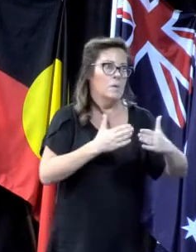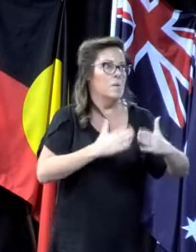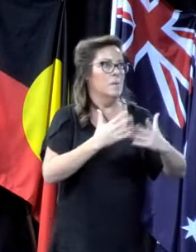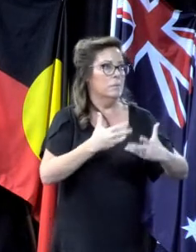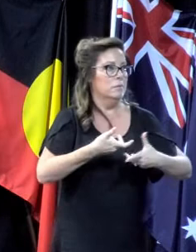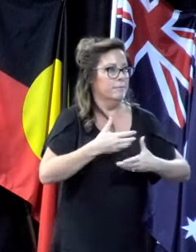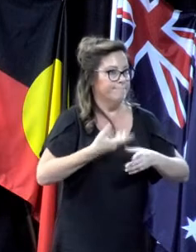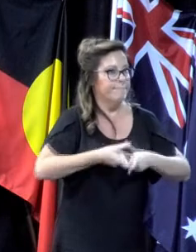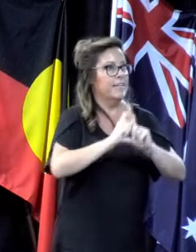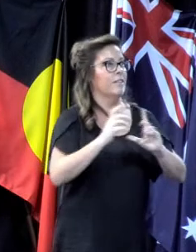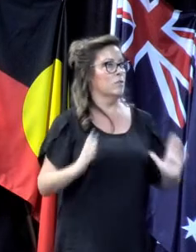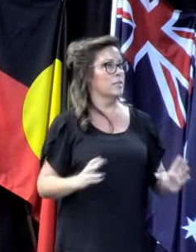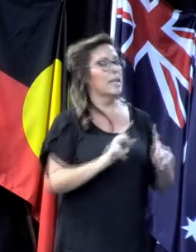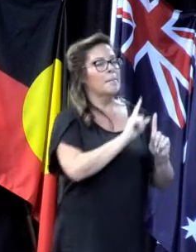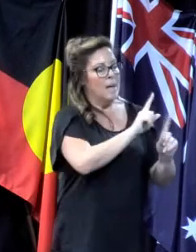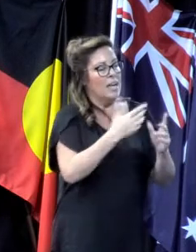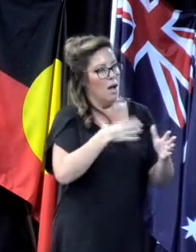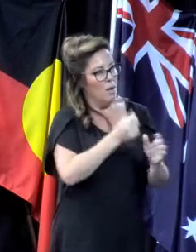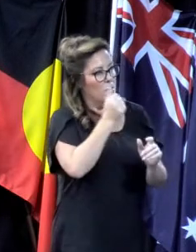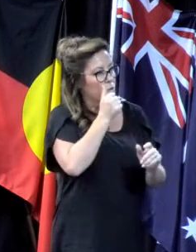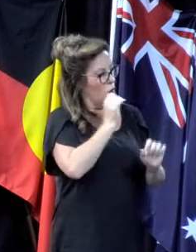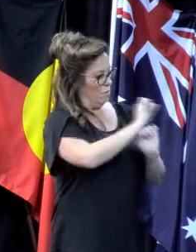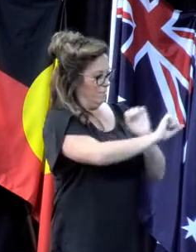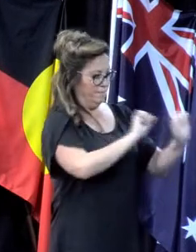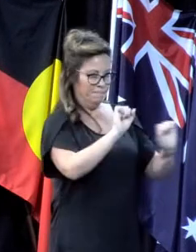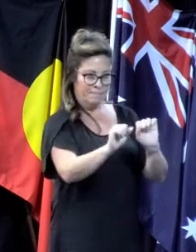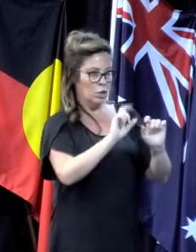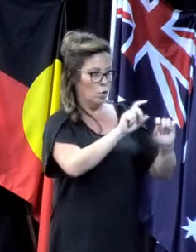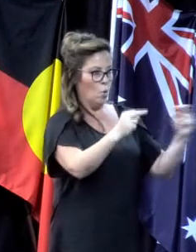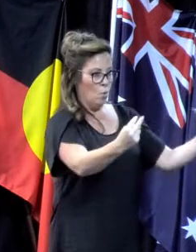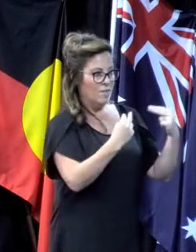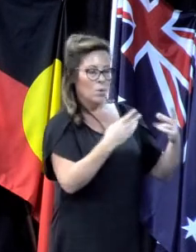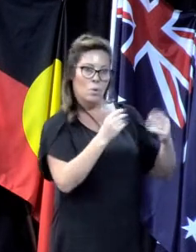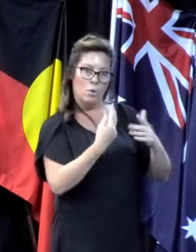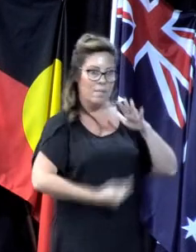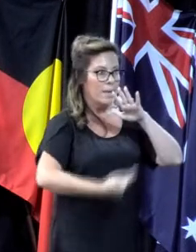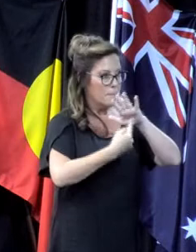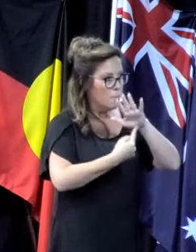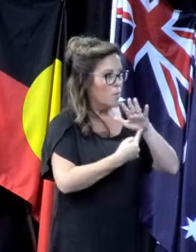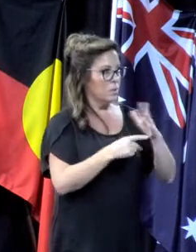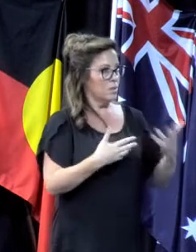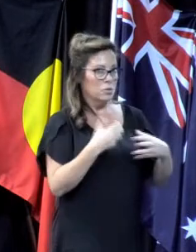the importance of having parental engagement in the journey